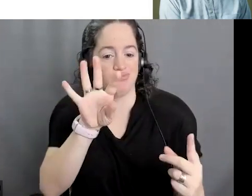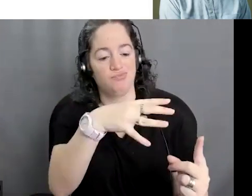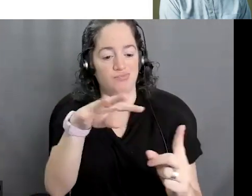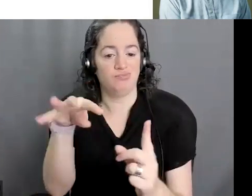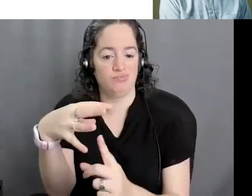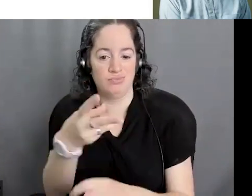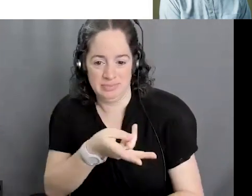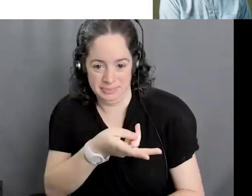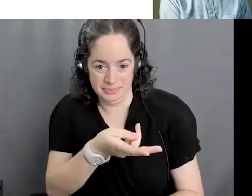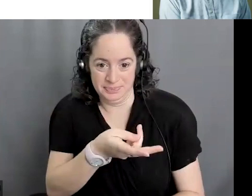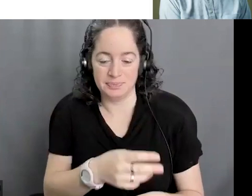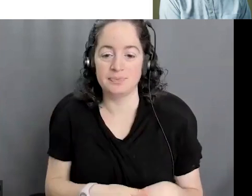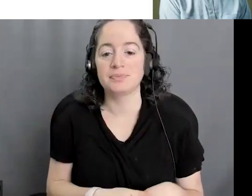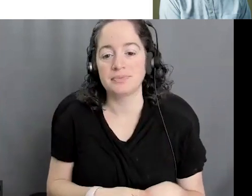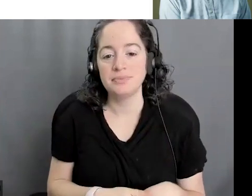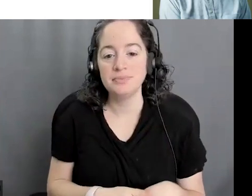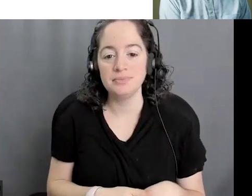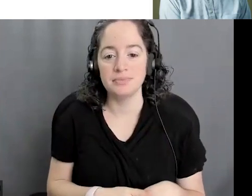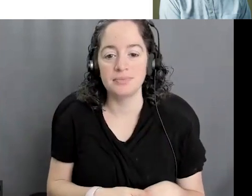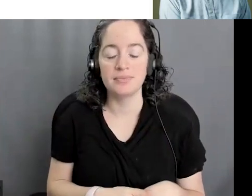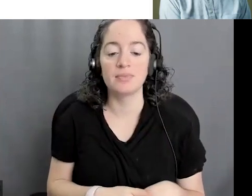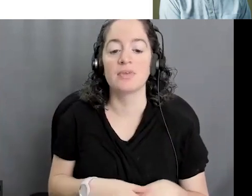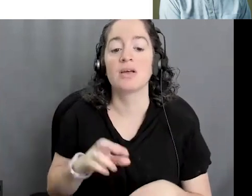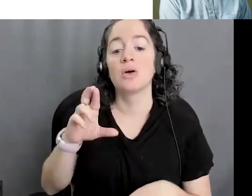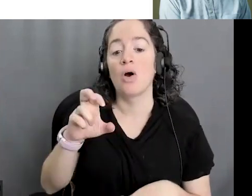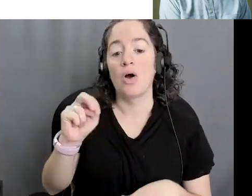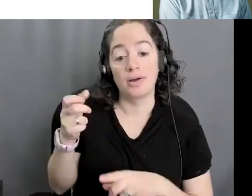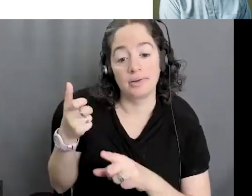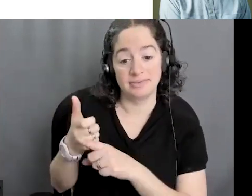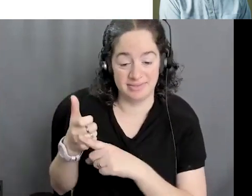Ron is the founder and CEO at CodeGeek, where he and his team have worked